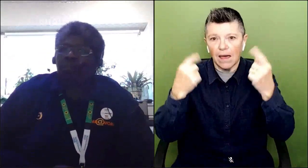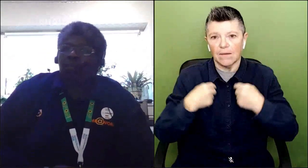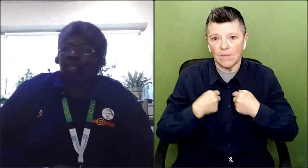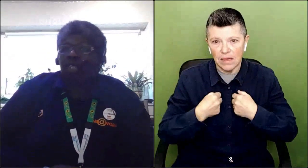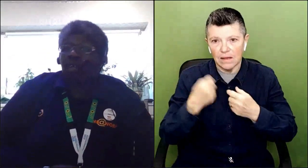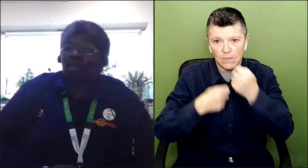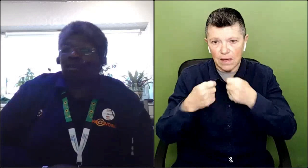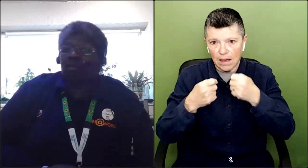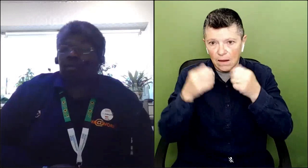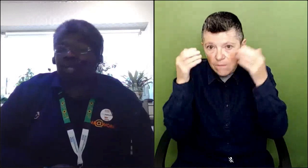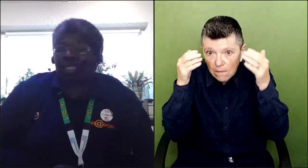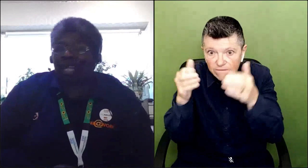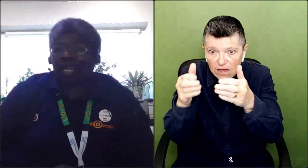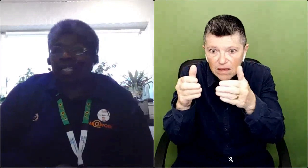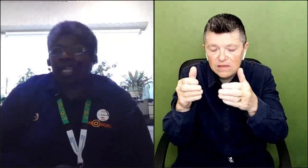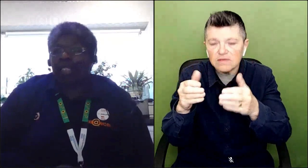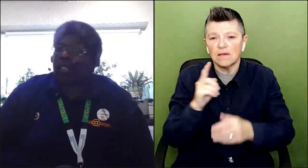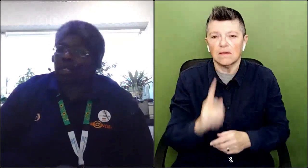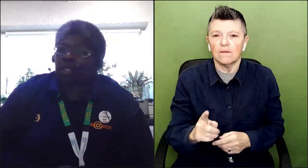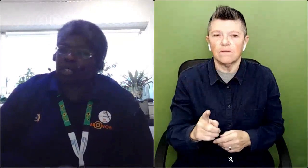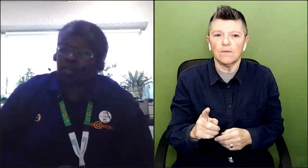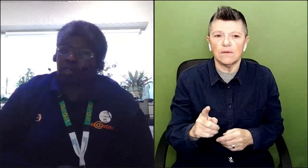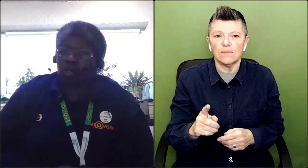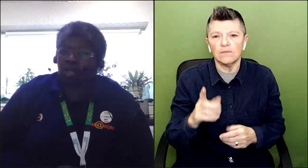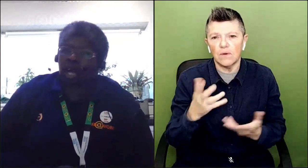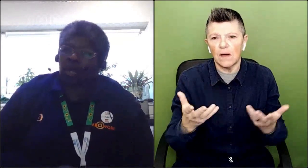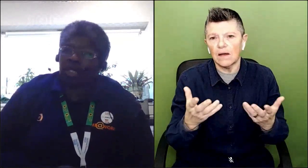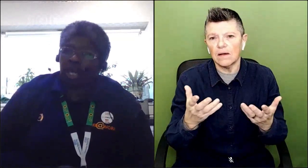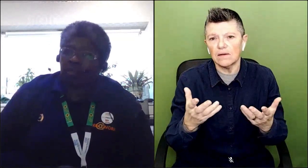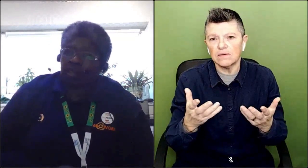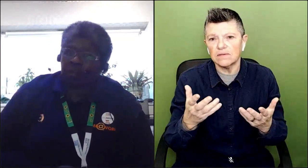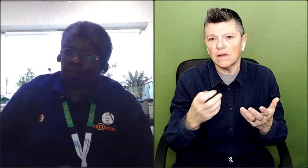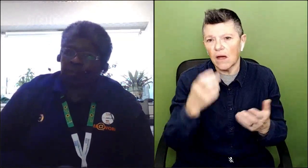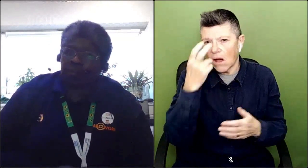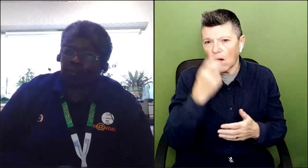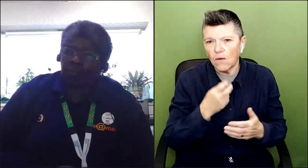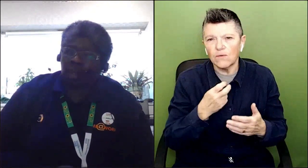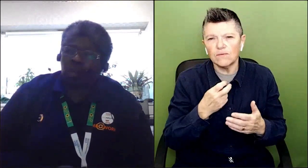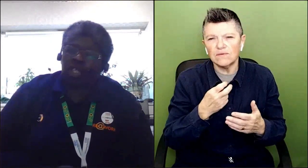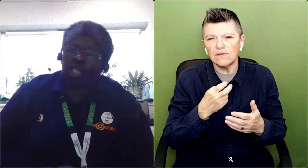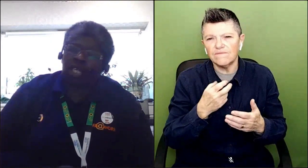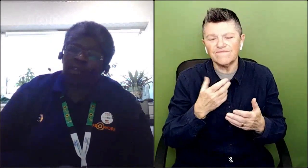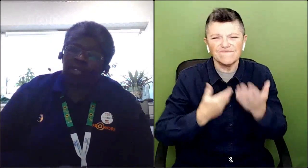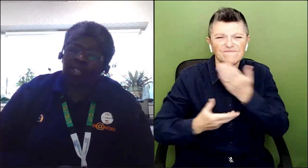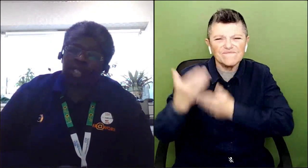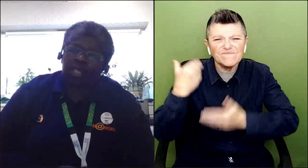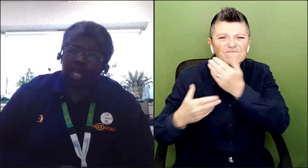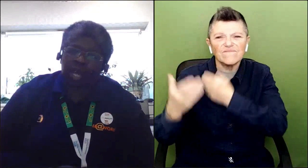But it's a slightly dated series called Highway to Heaven, and one of the characters in that